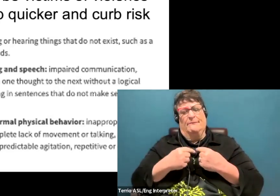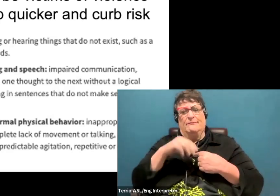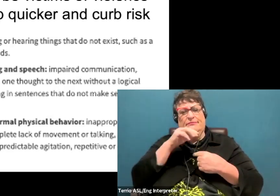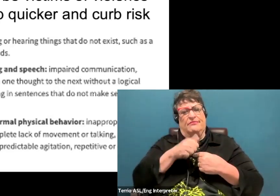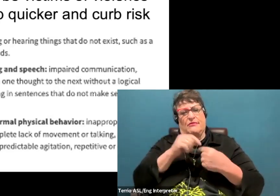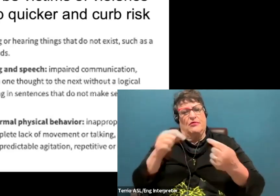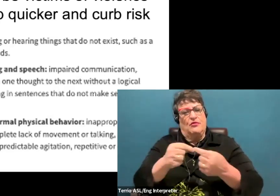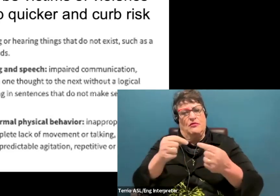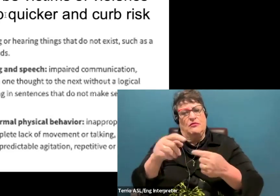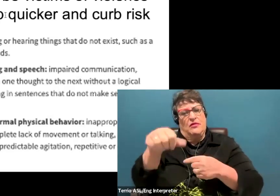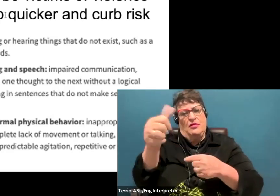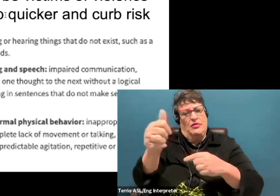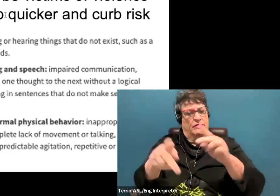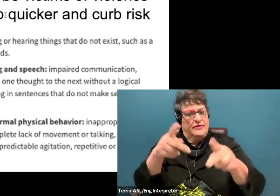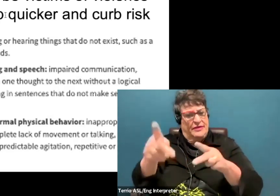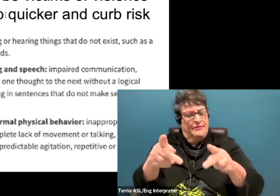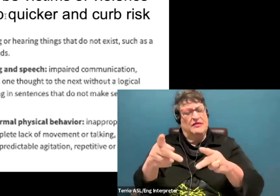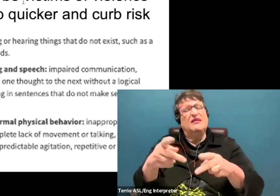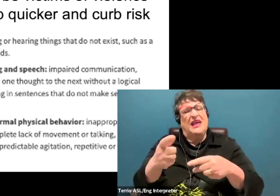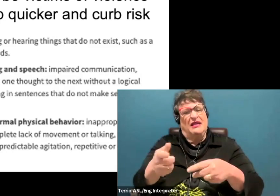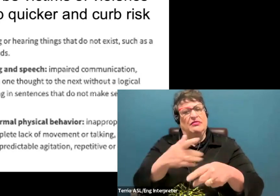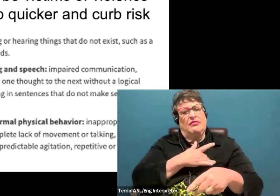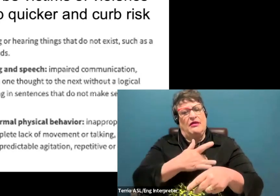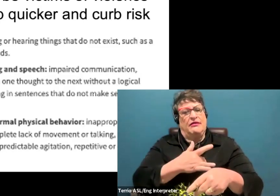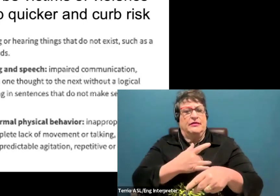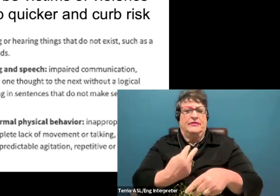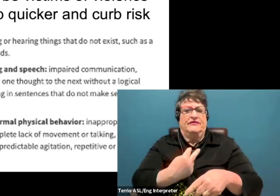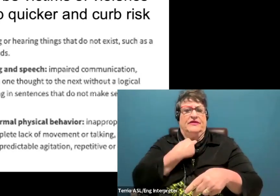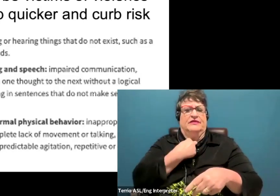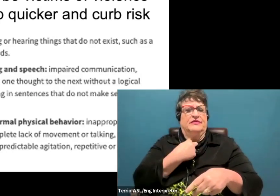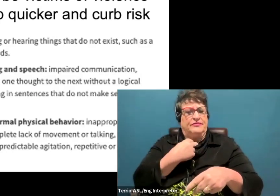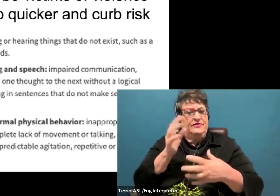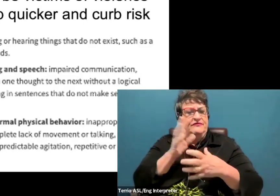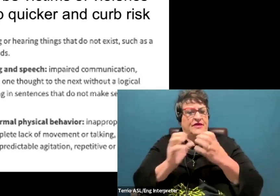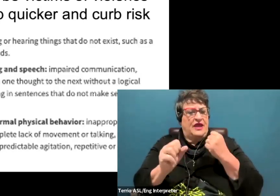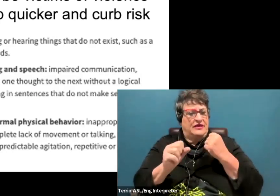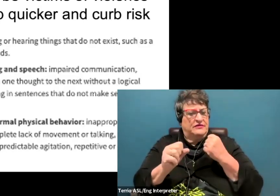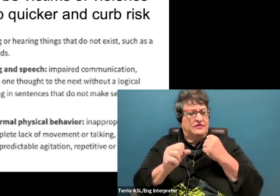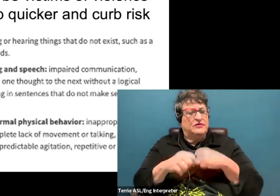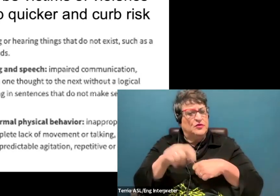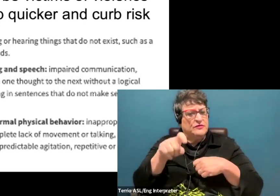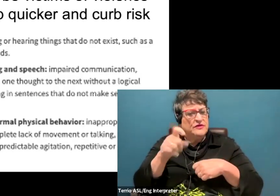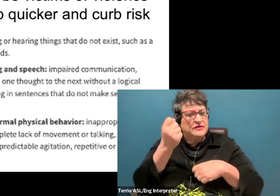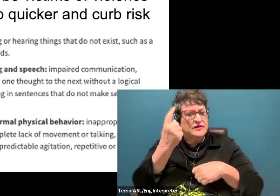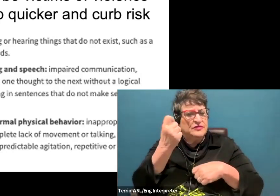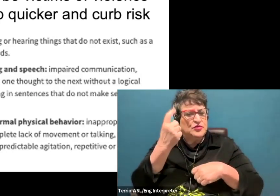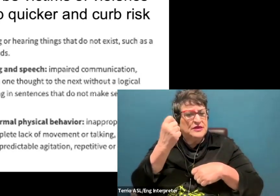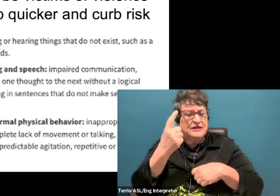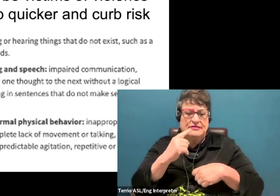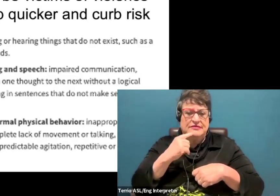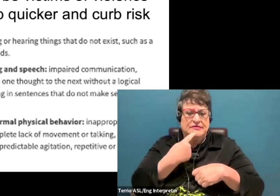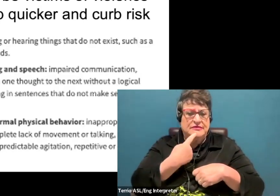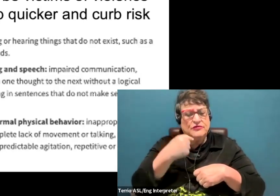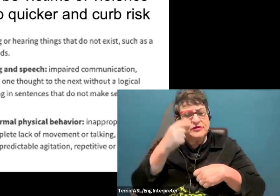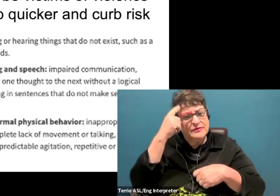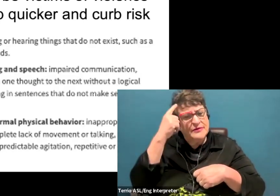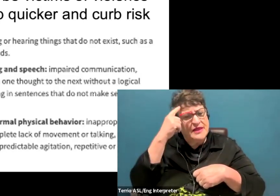actually be victims of violence. And, you know, if you don't understand some of those serious mental health, um, conditions,